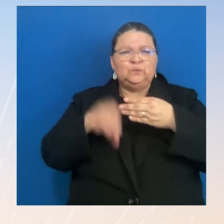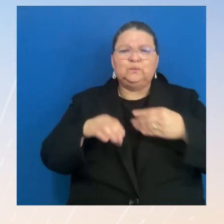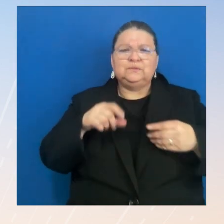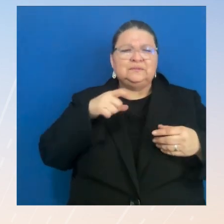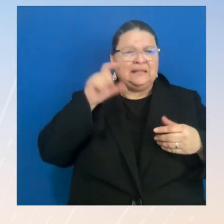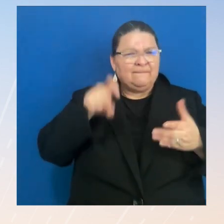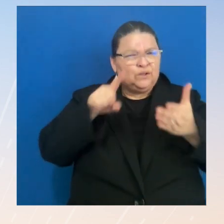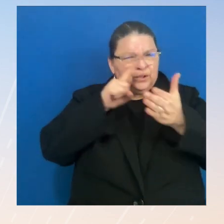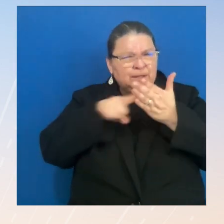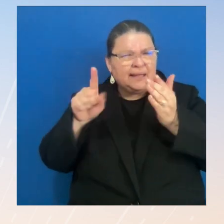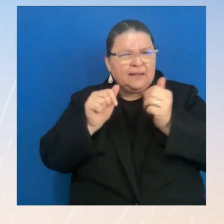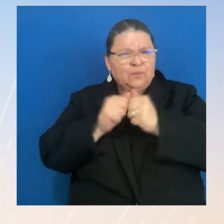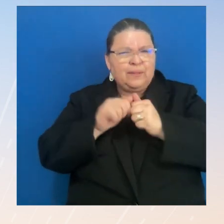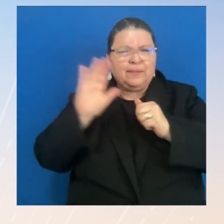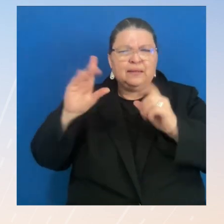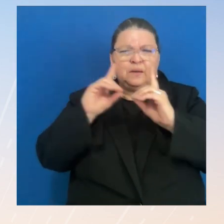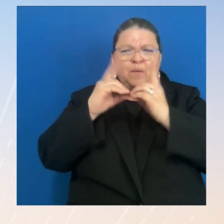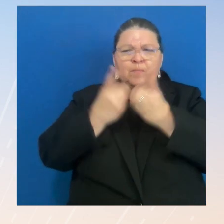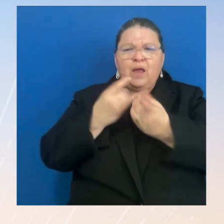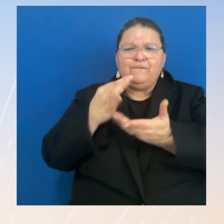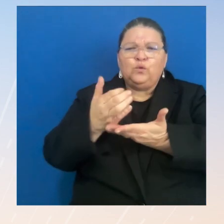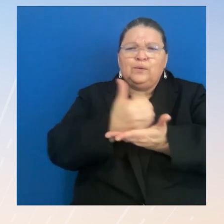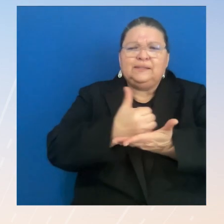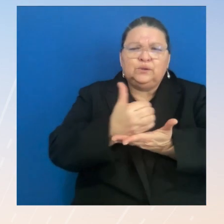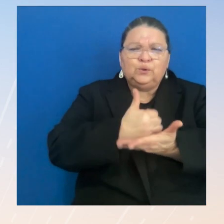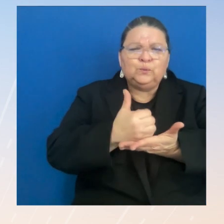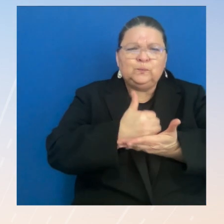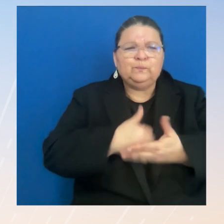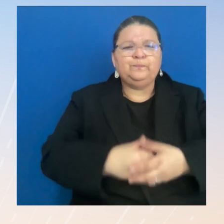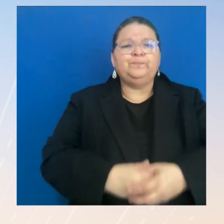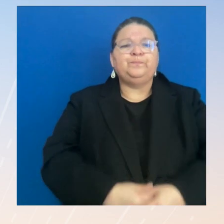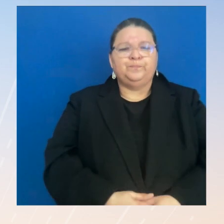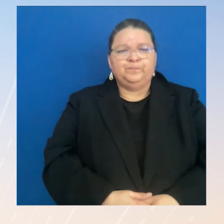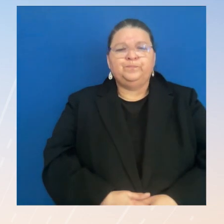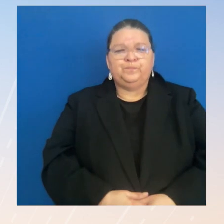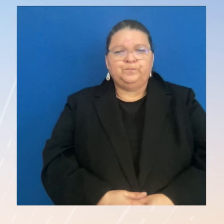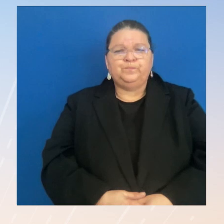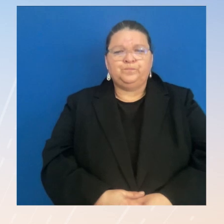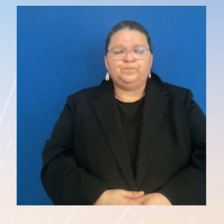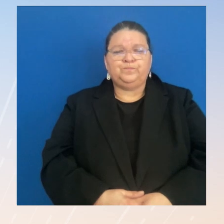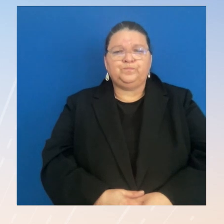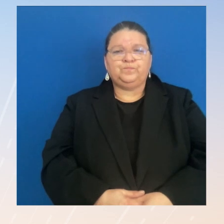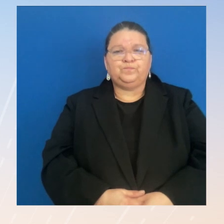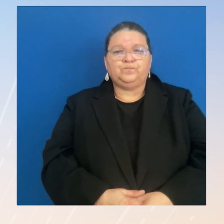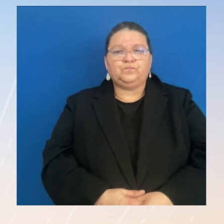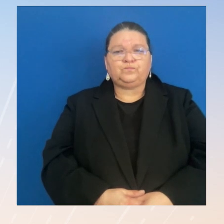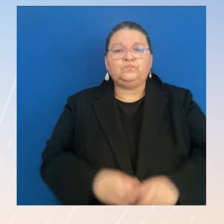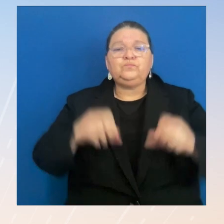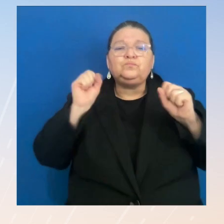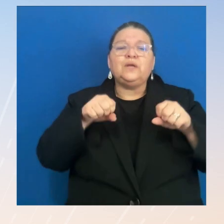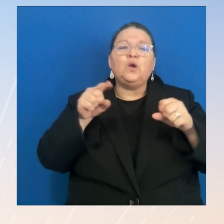I'll check with them. The Press: And then, could you speak to the urgency for getting this additional COVID funding from Congress